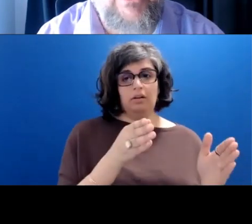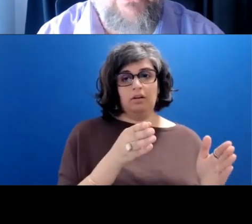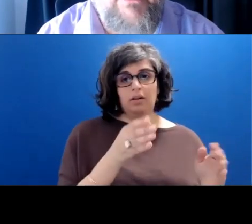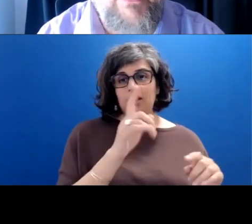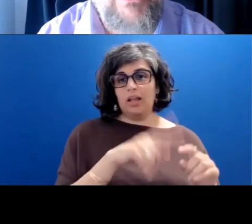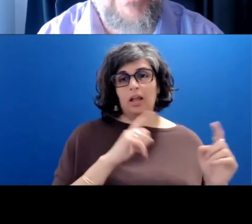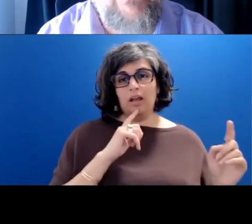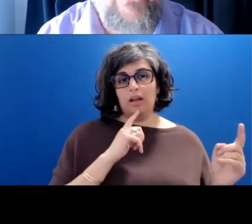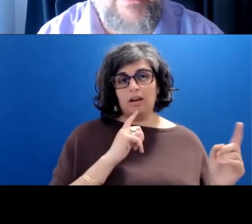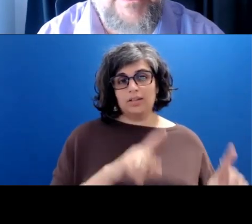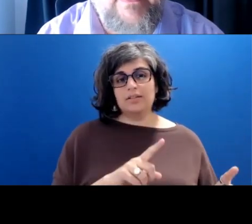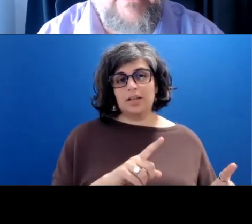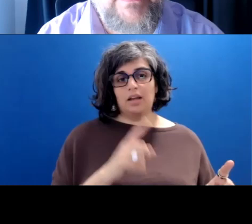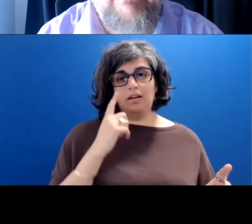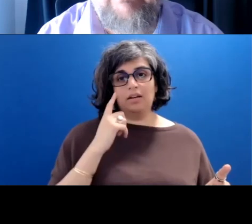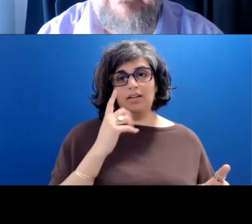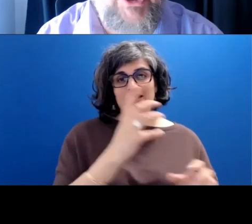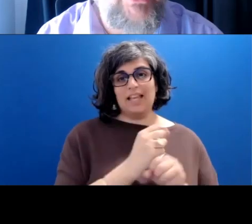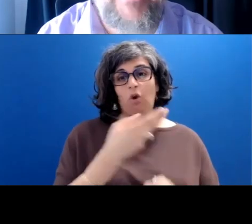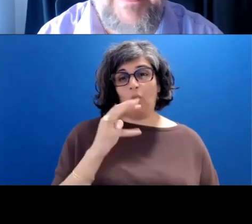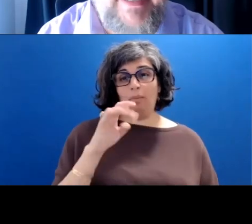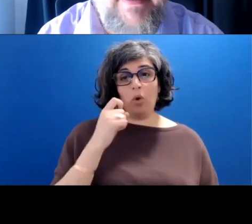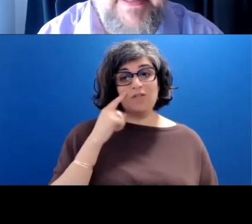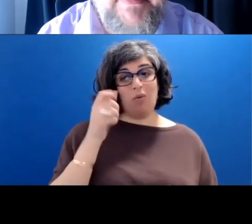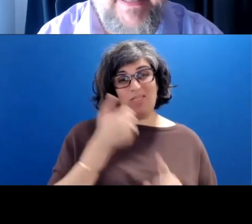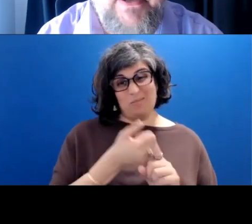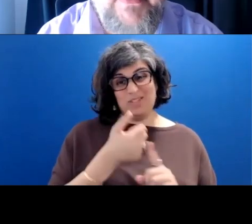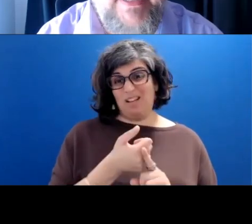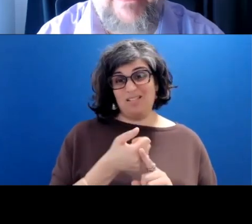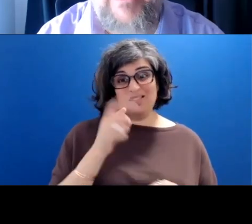to get hormones for themselves. They couldn't consent to that themselves,